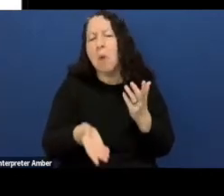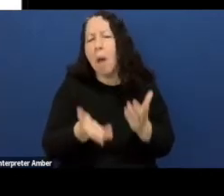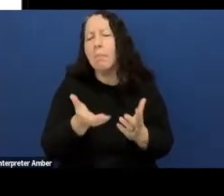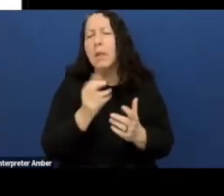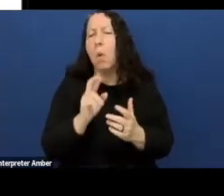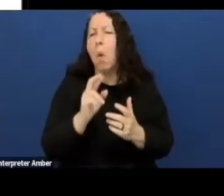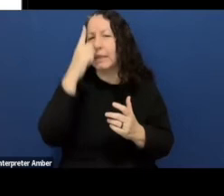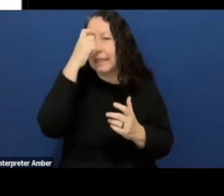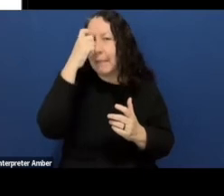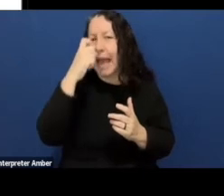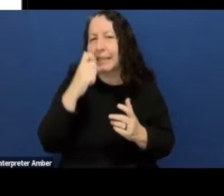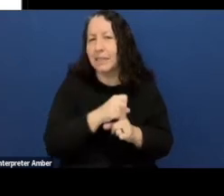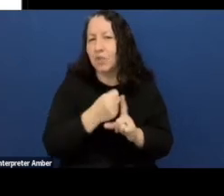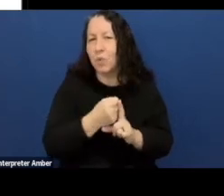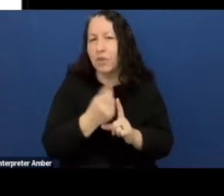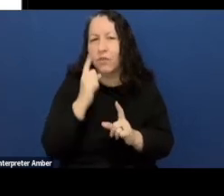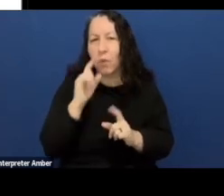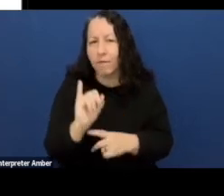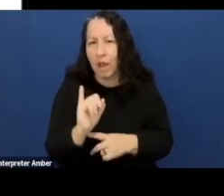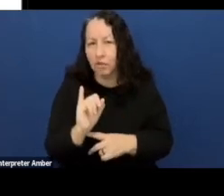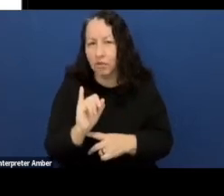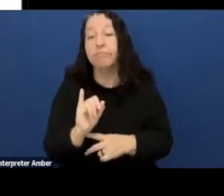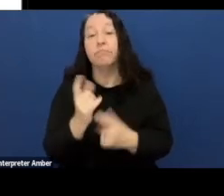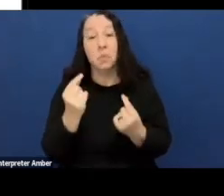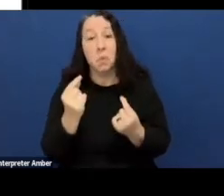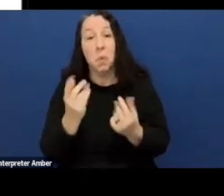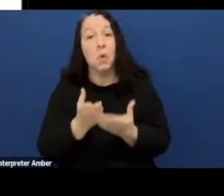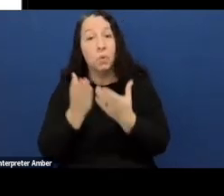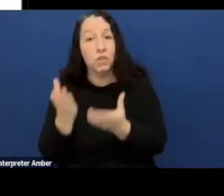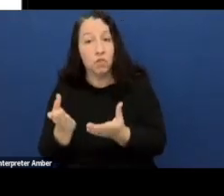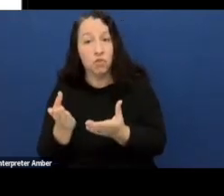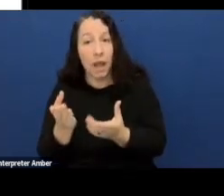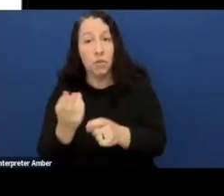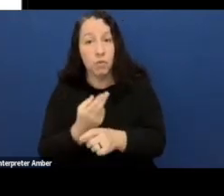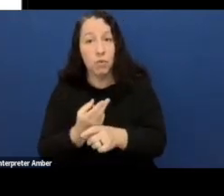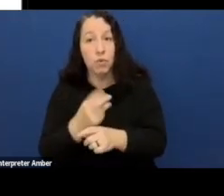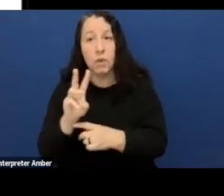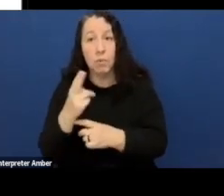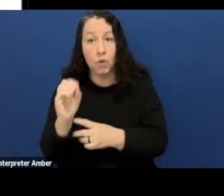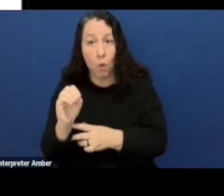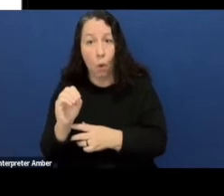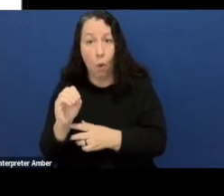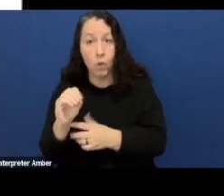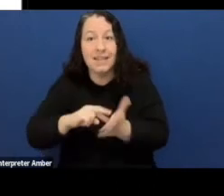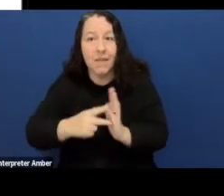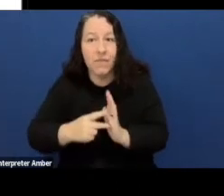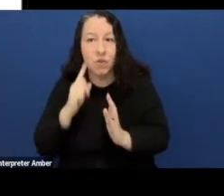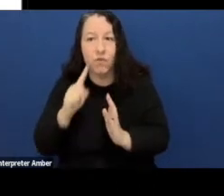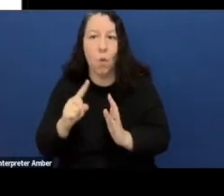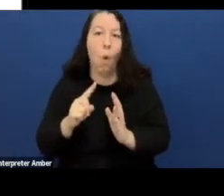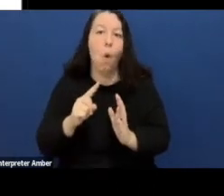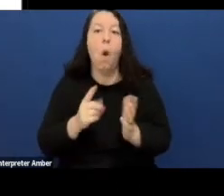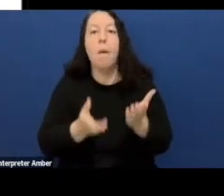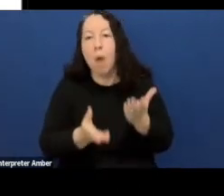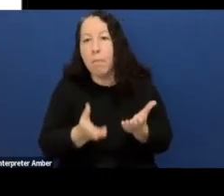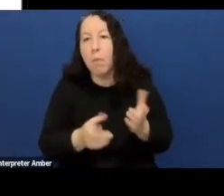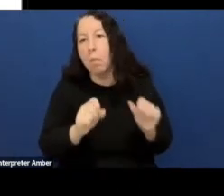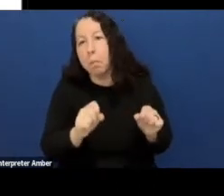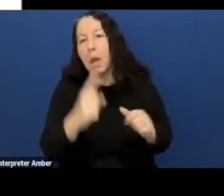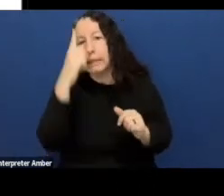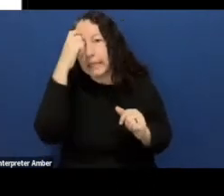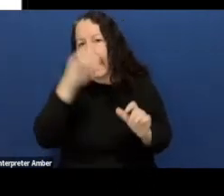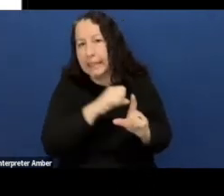testing, but also probable and suspected cases of infection. So we suggest to use the WHO’s